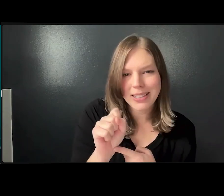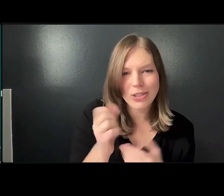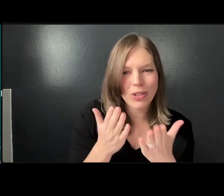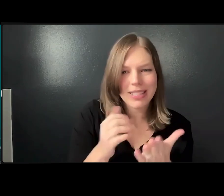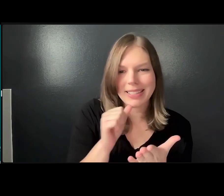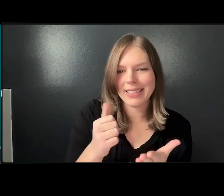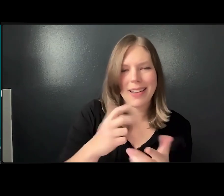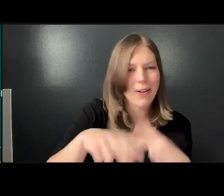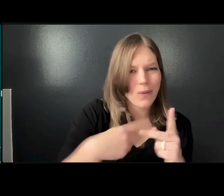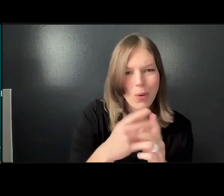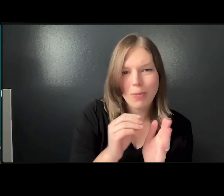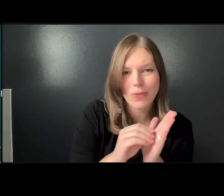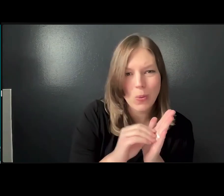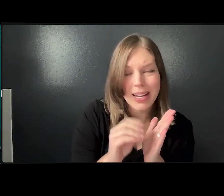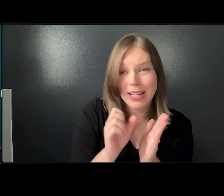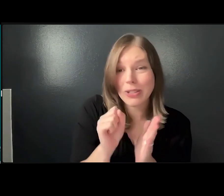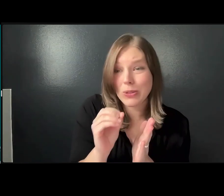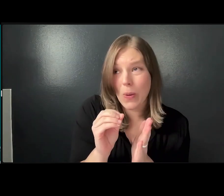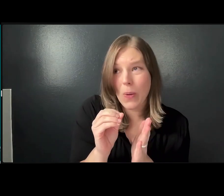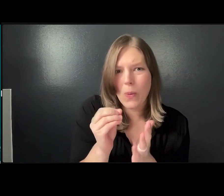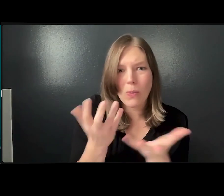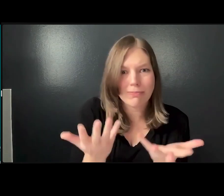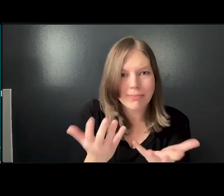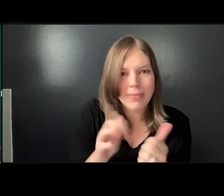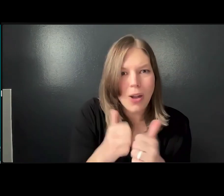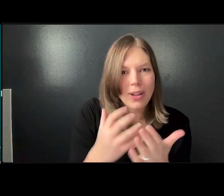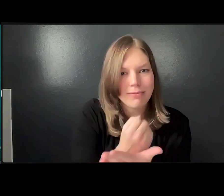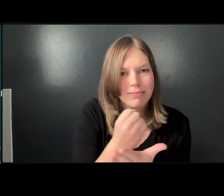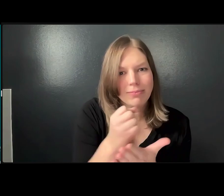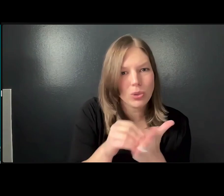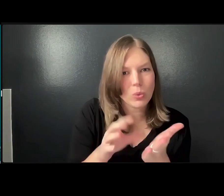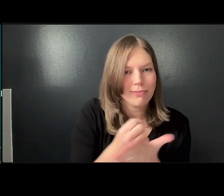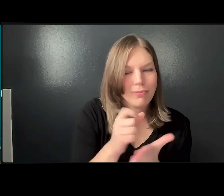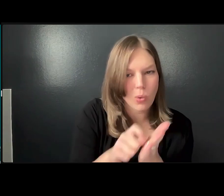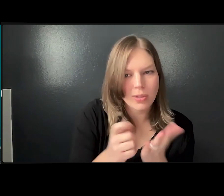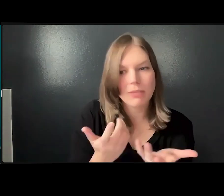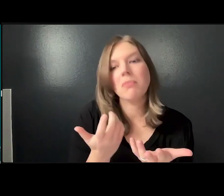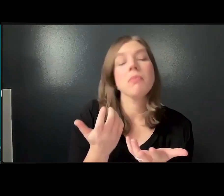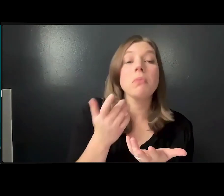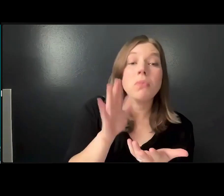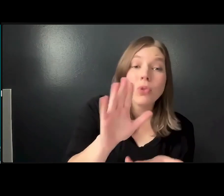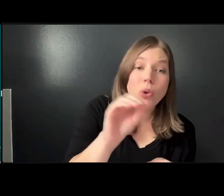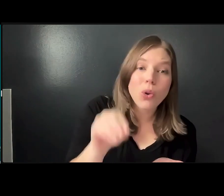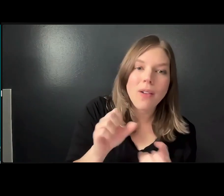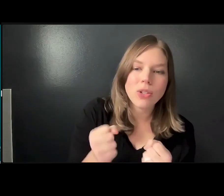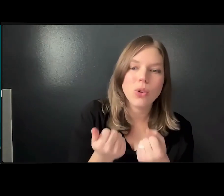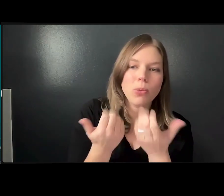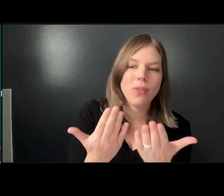Speech-to-text service is not a form of note-taking. So then how can the student be able to take notes while also having access to the content?